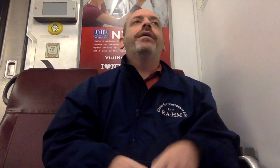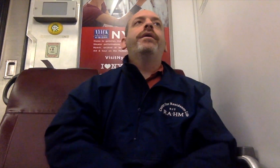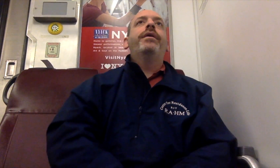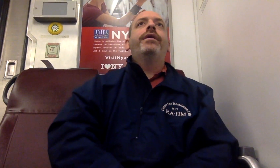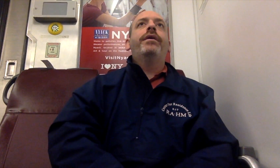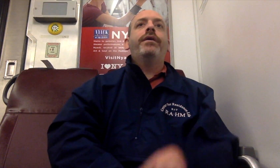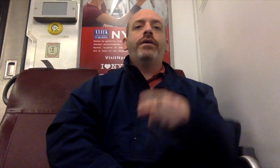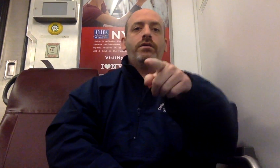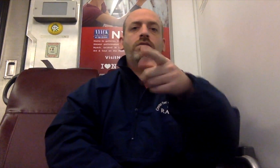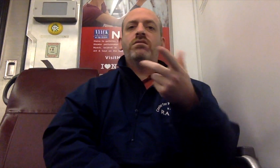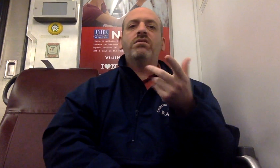at a workplace, you